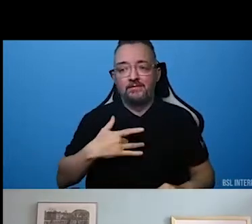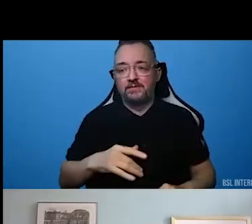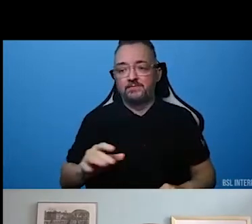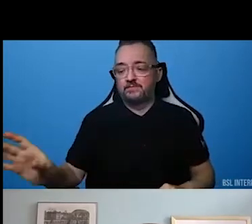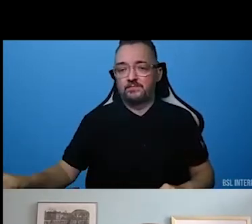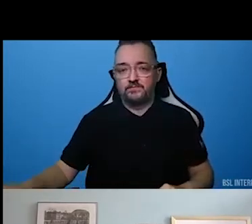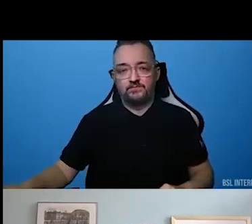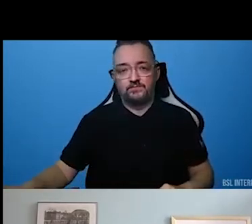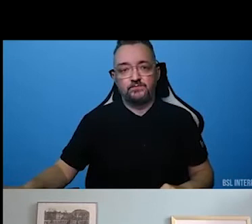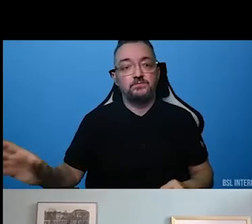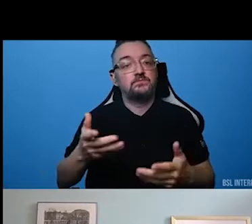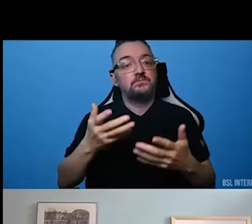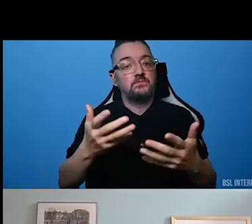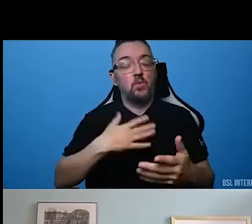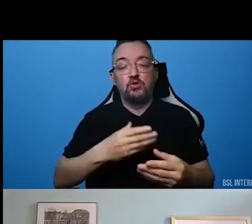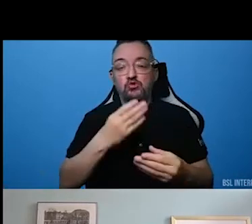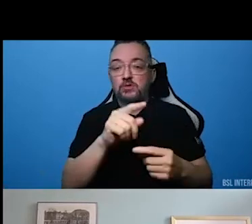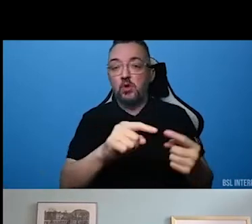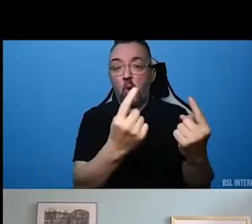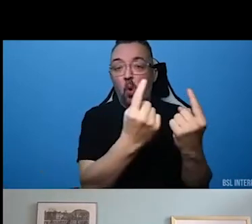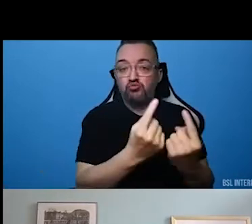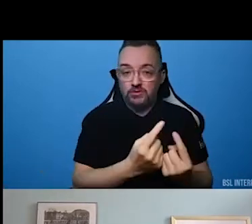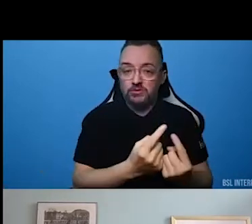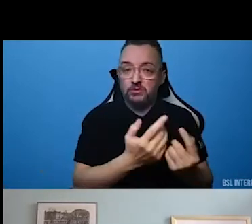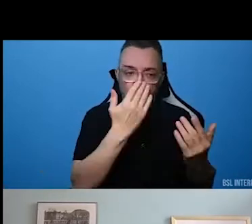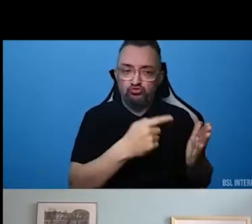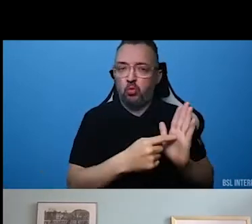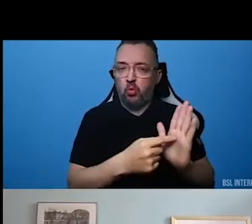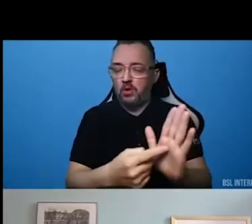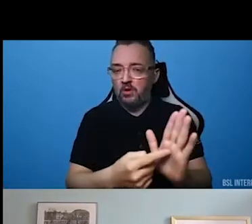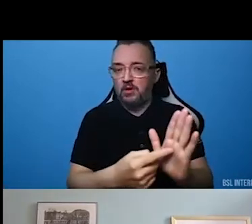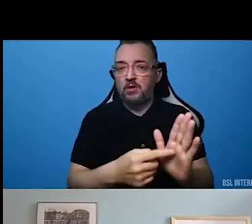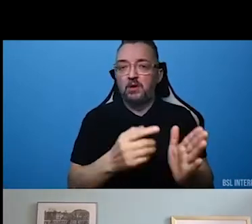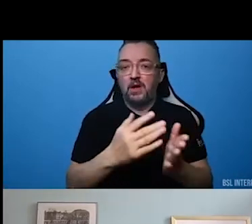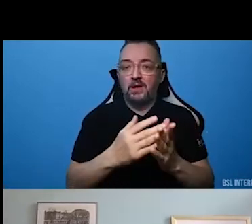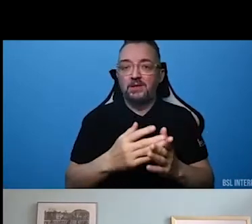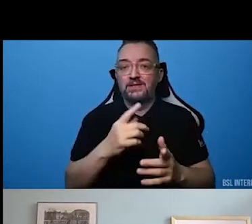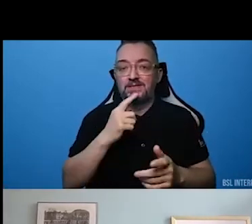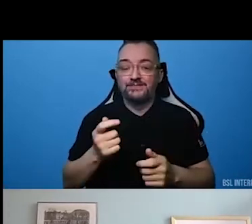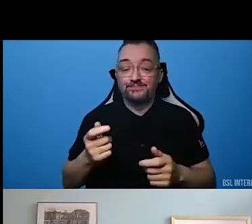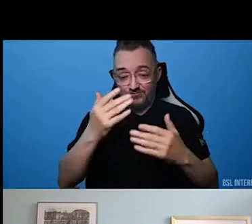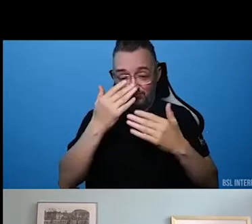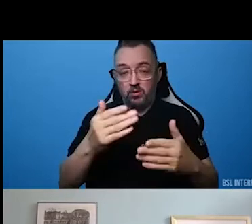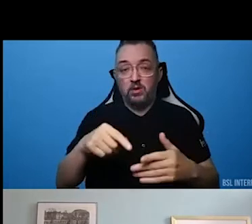So today I want to use the objects to bring that home. Literally bring slavery home to the world of